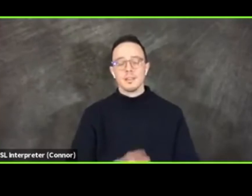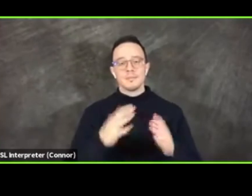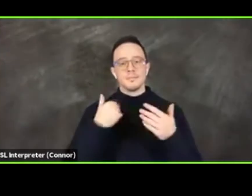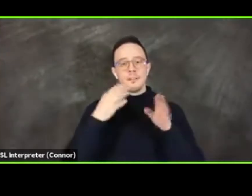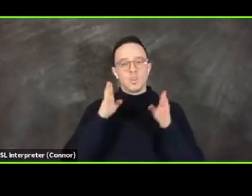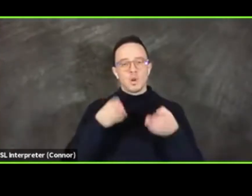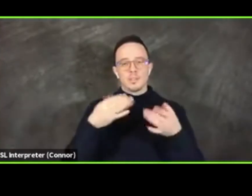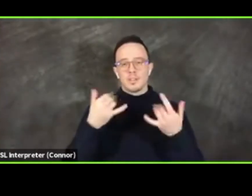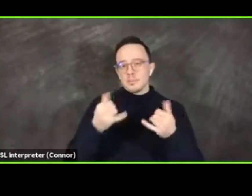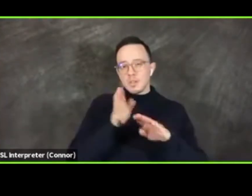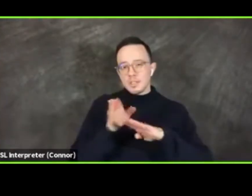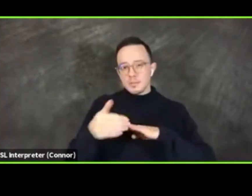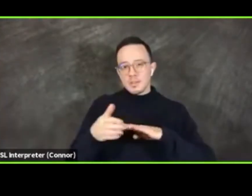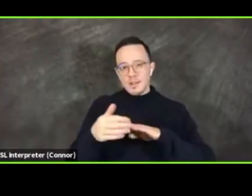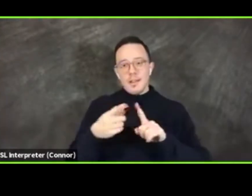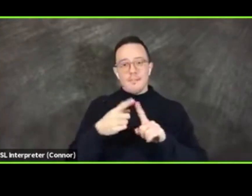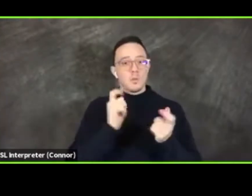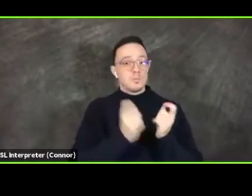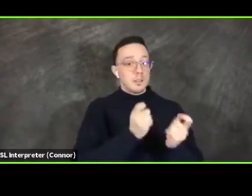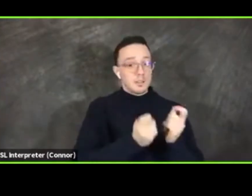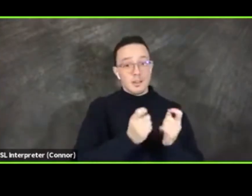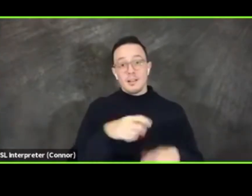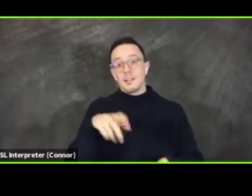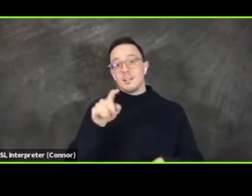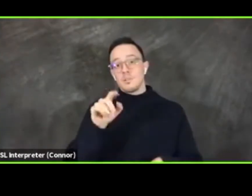I AM FROM BARATARIA, TRINIDAD AND TOBAGO, THE UNSEATED TERRITORY OF